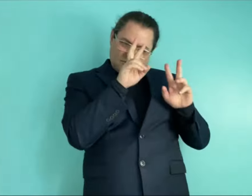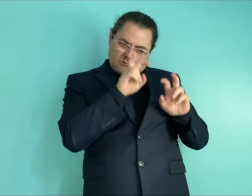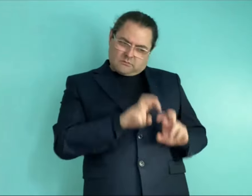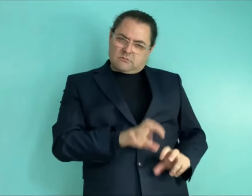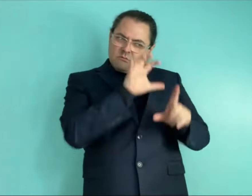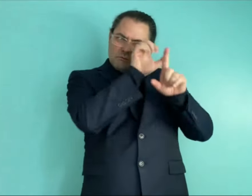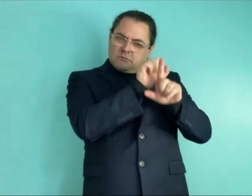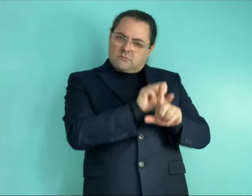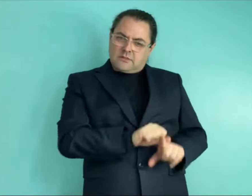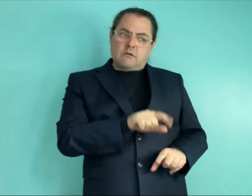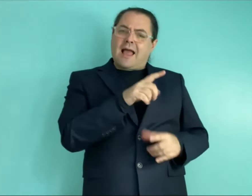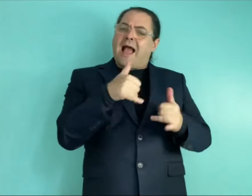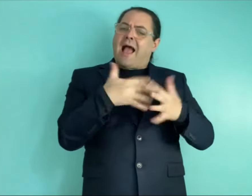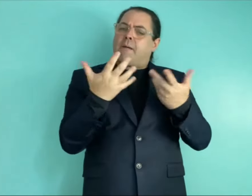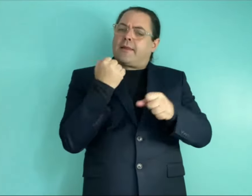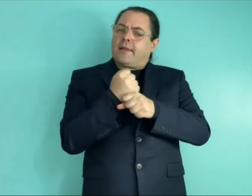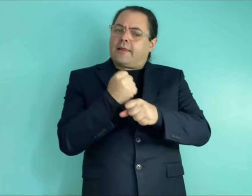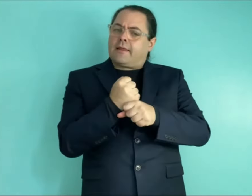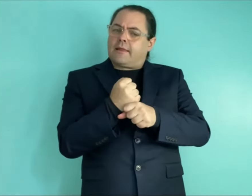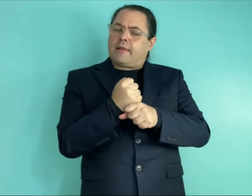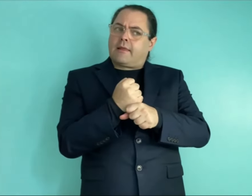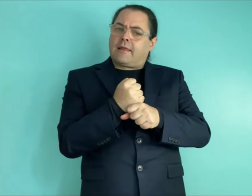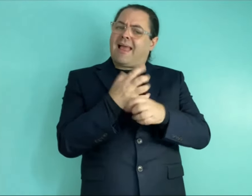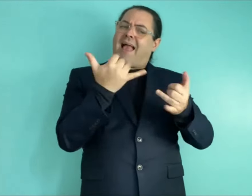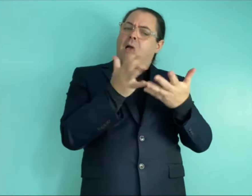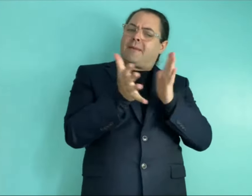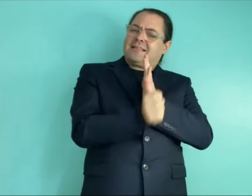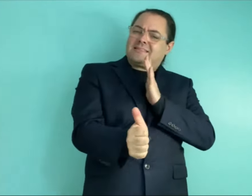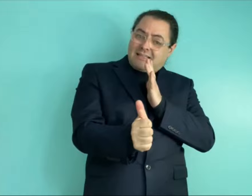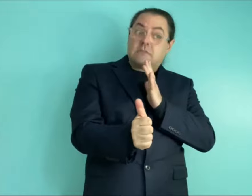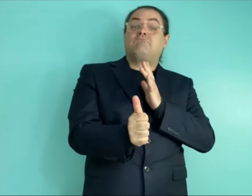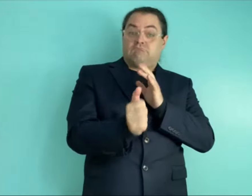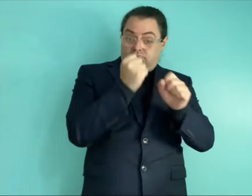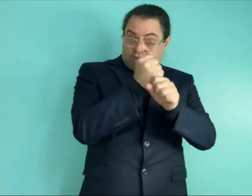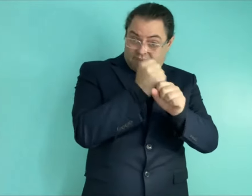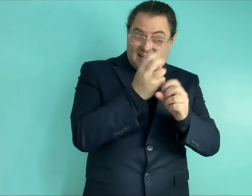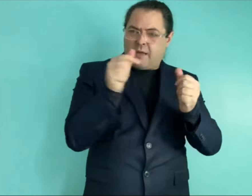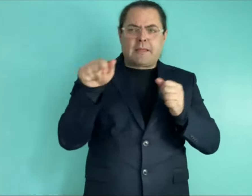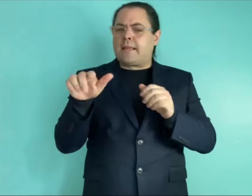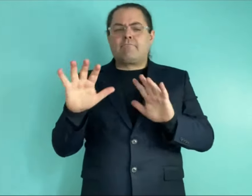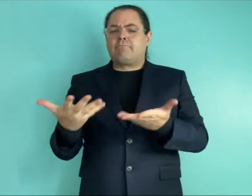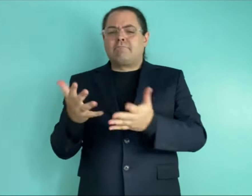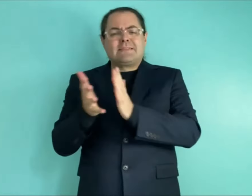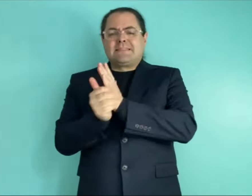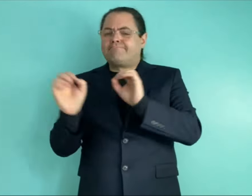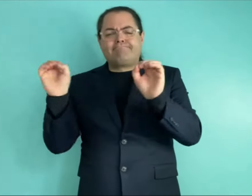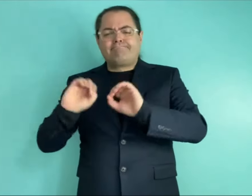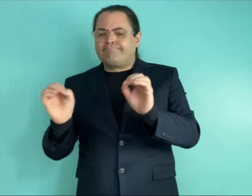I employ. 16:25:07 And how many of them have got skills, and how many of them don't have skills, and what can be done. So all of us putting our